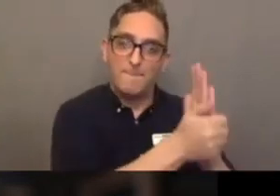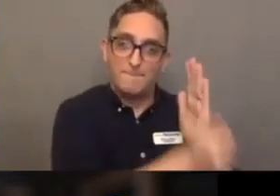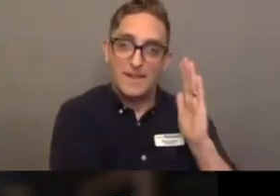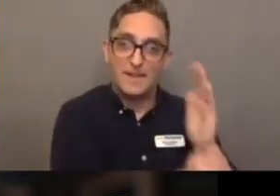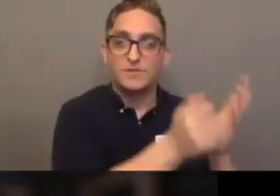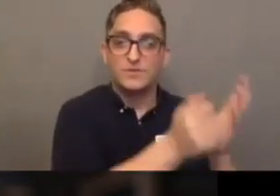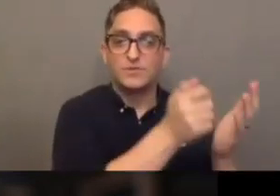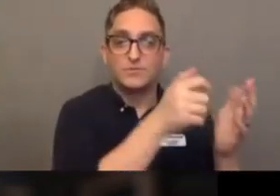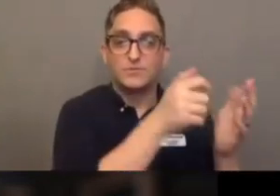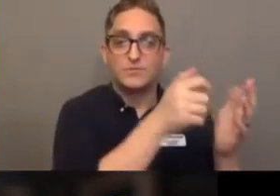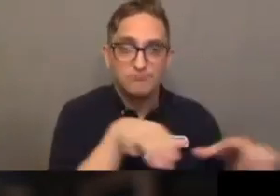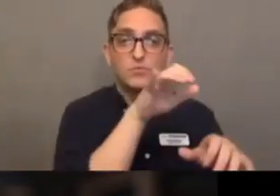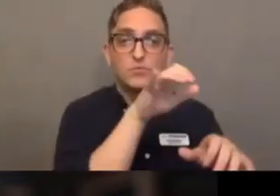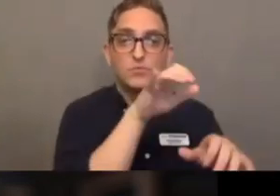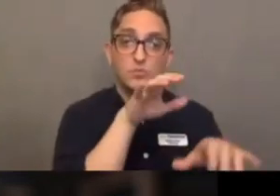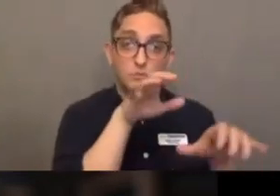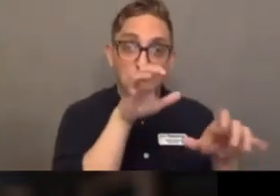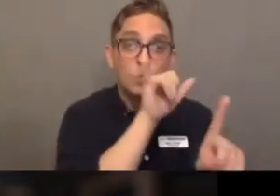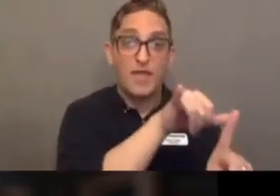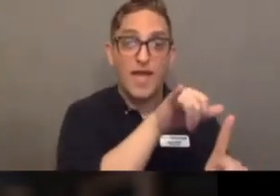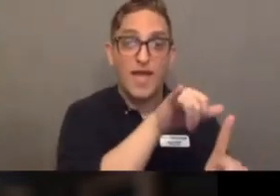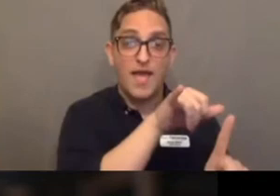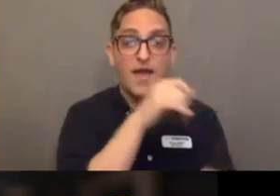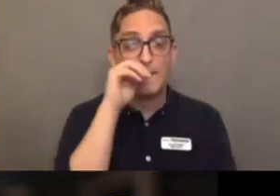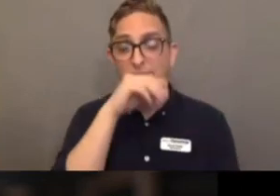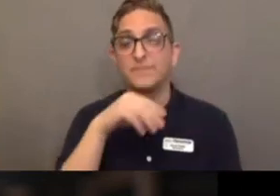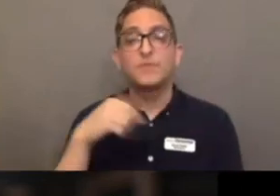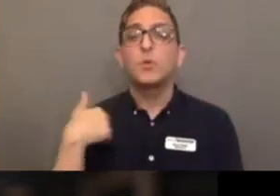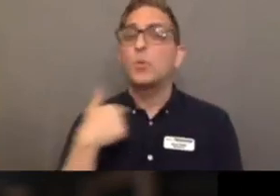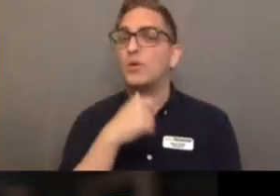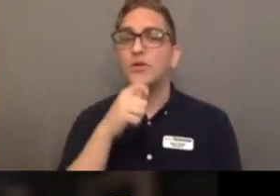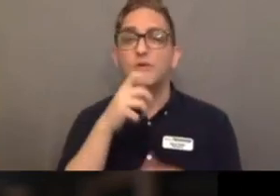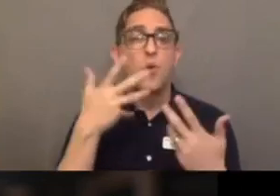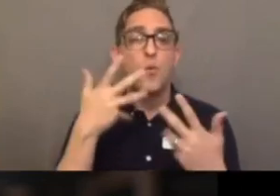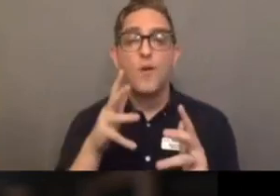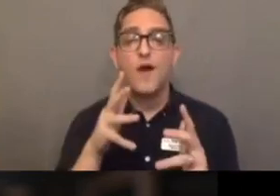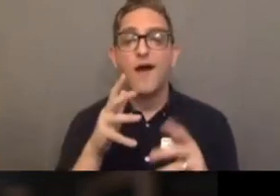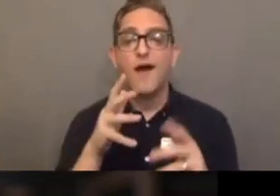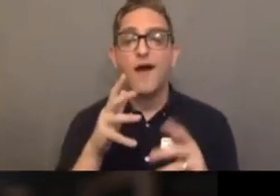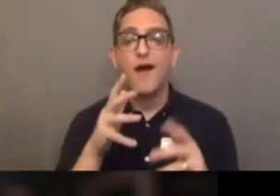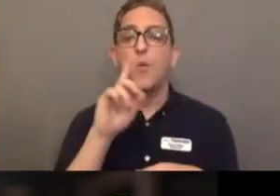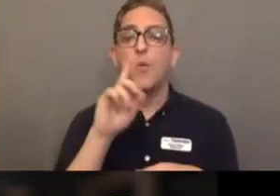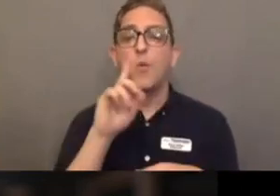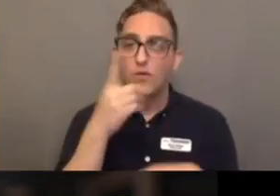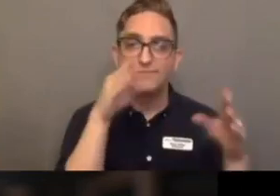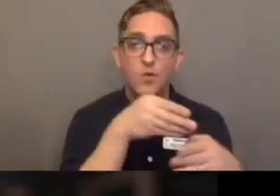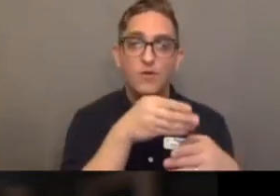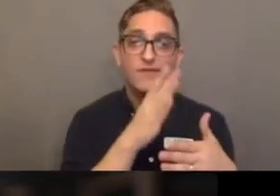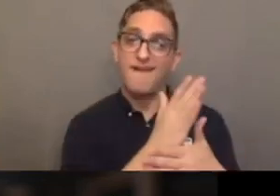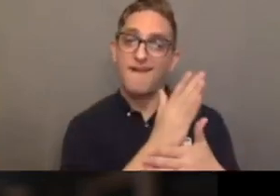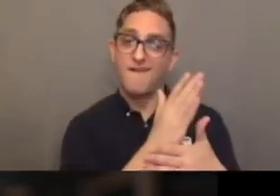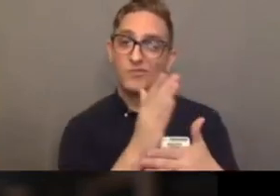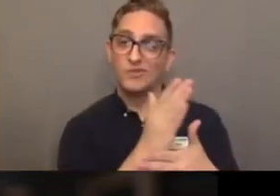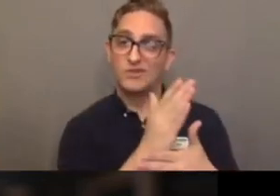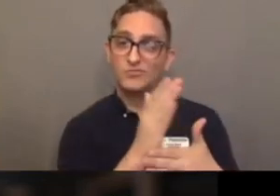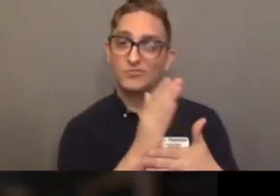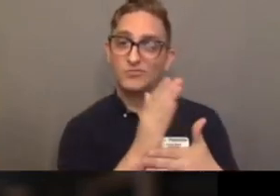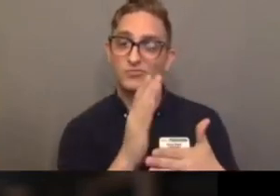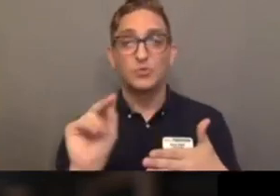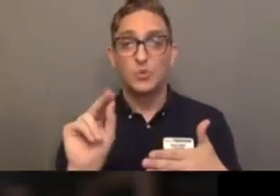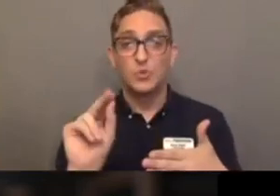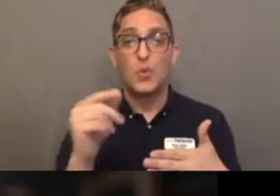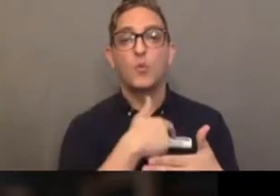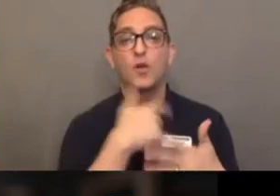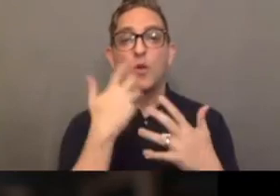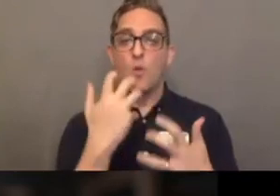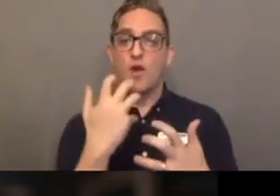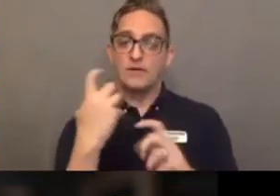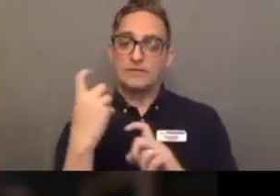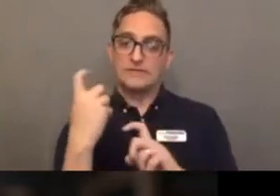to get some notion of average, but to get them to actually be who they are and have